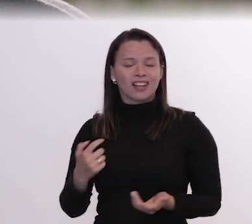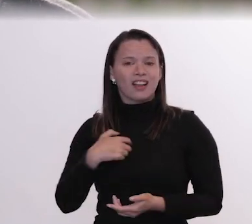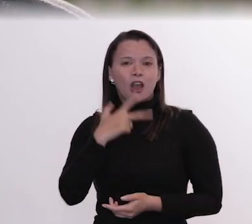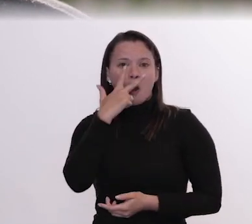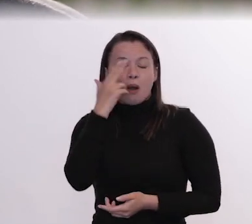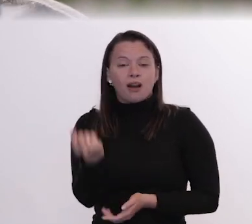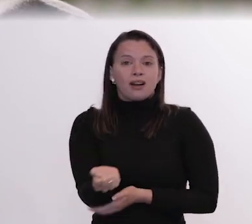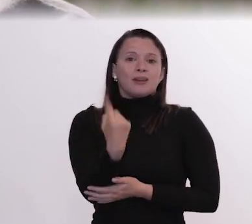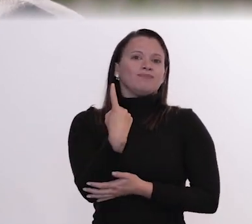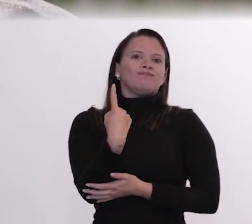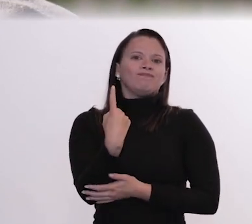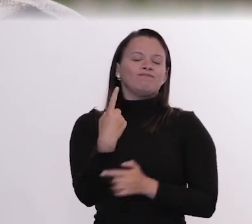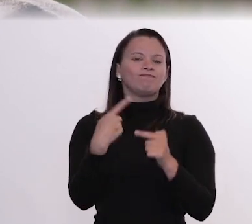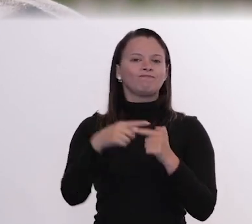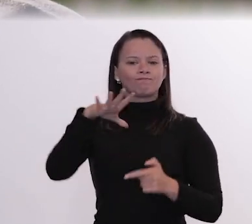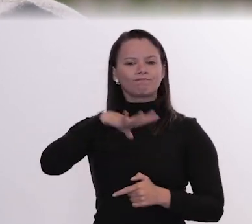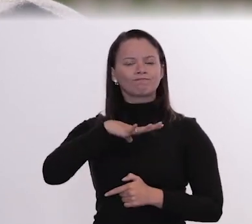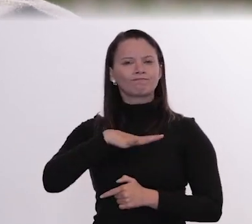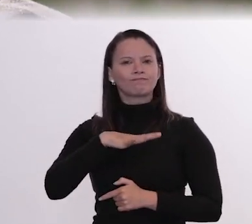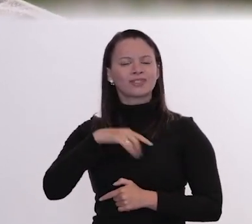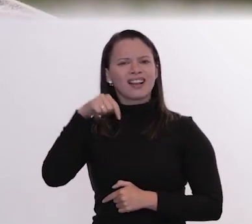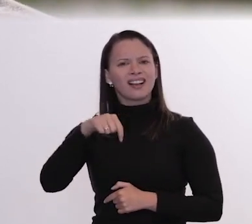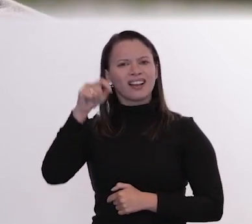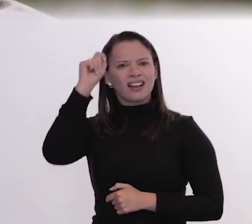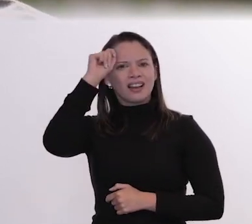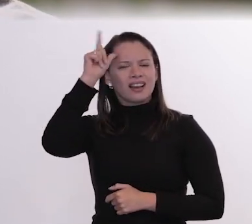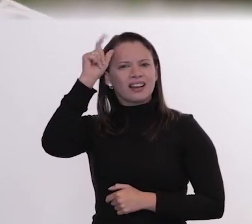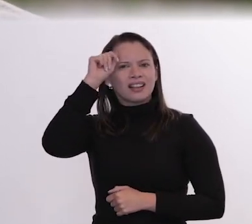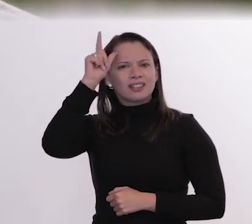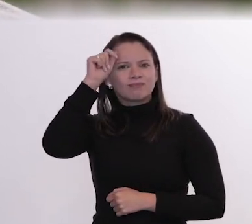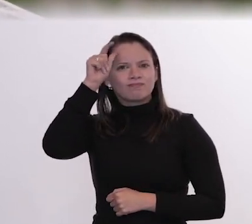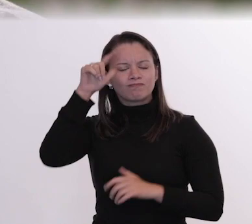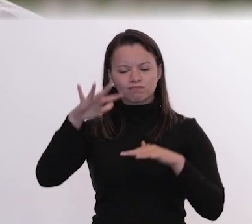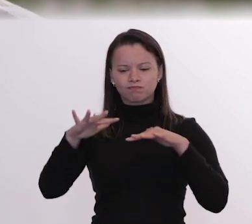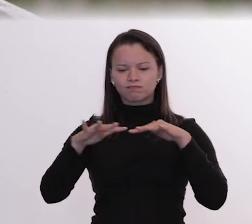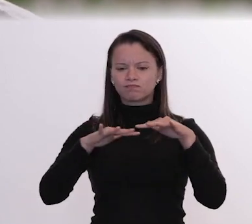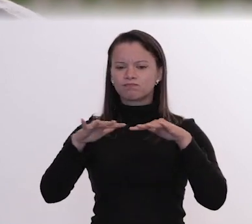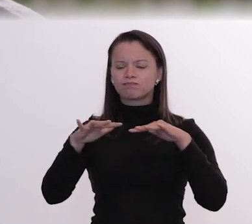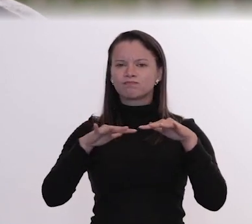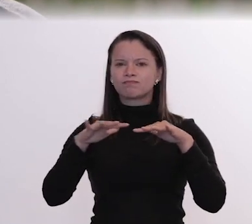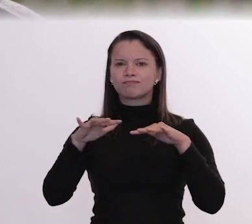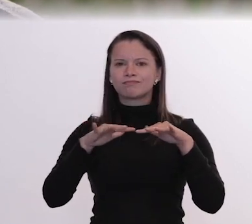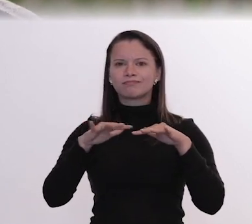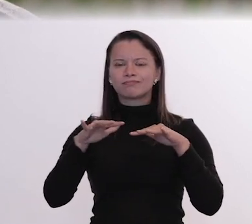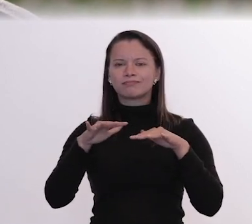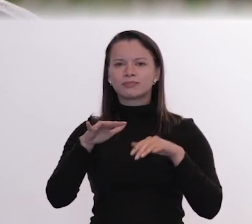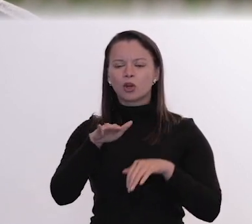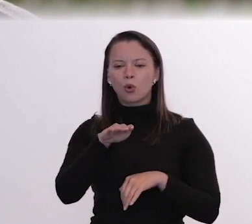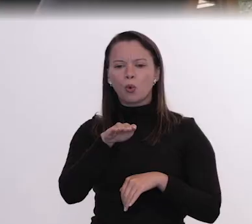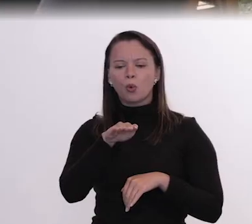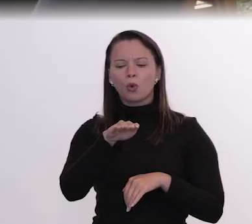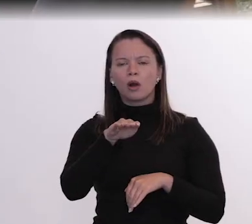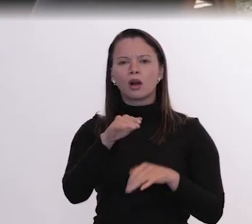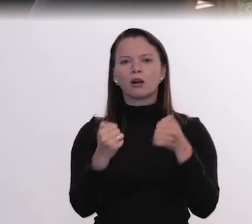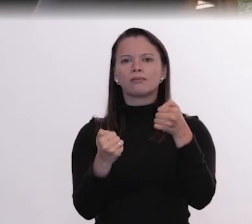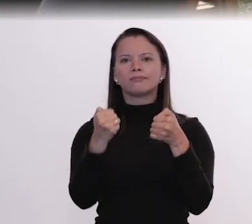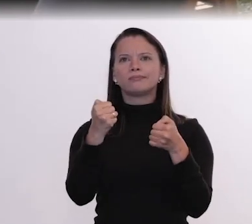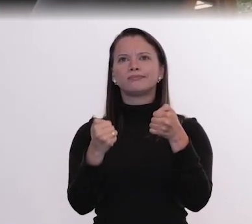where the culture of individual motorized mobility is the dominant one. But this is changing